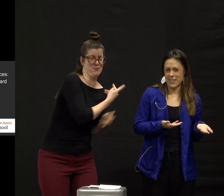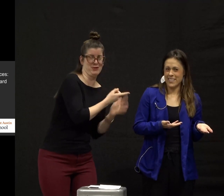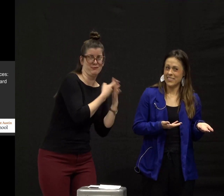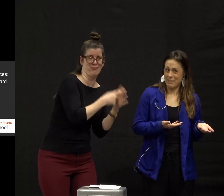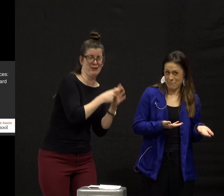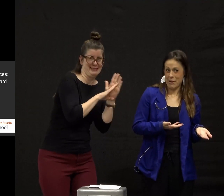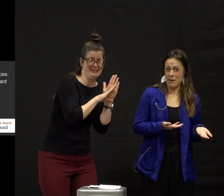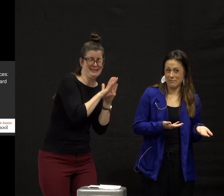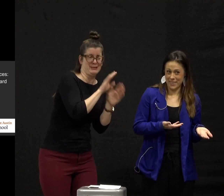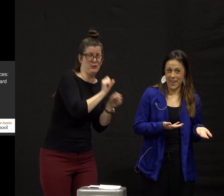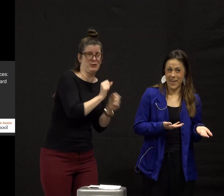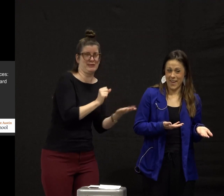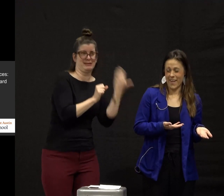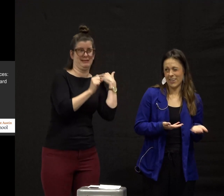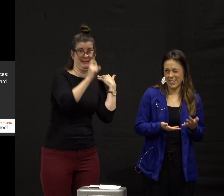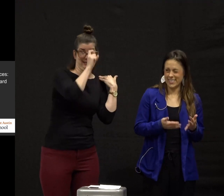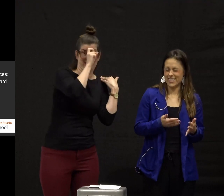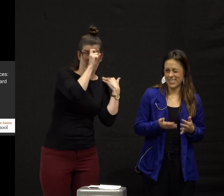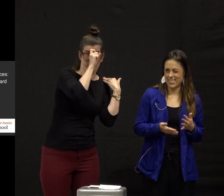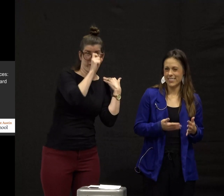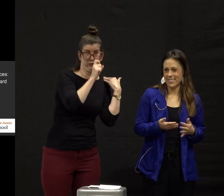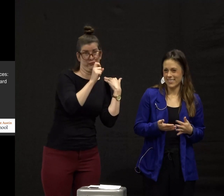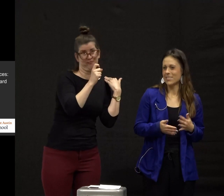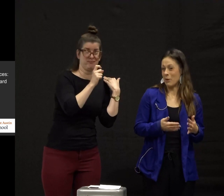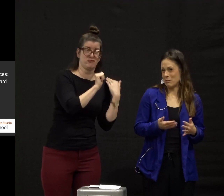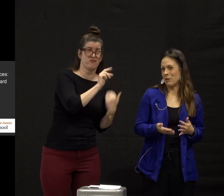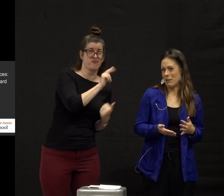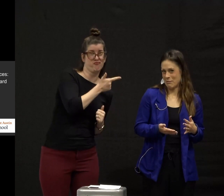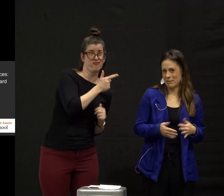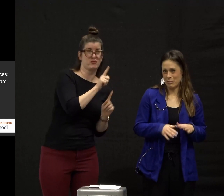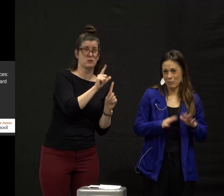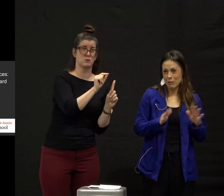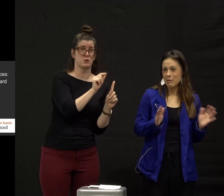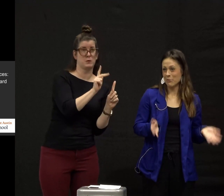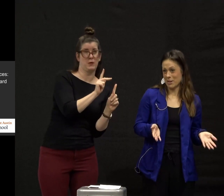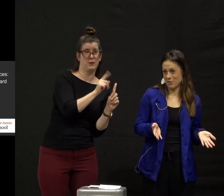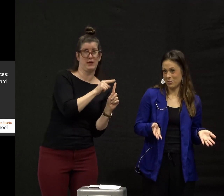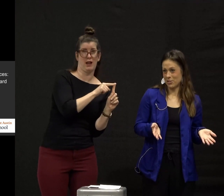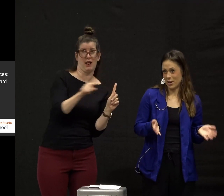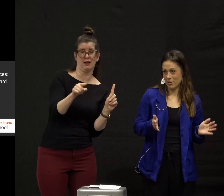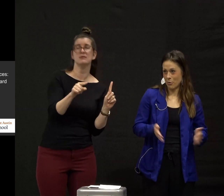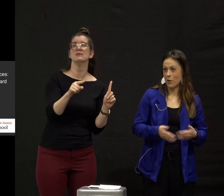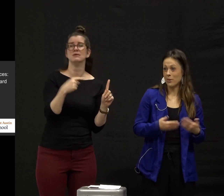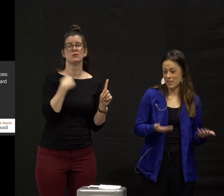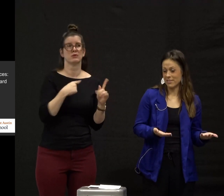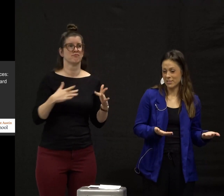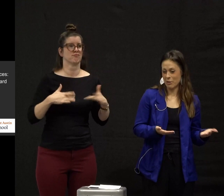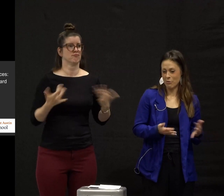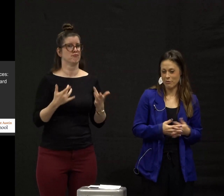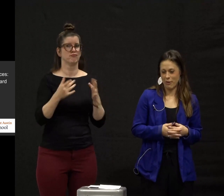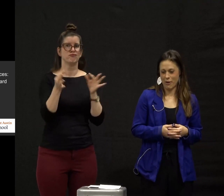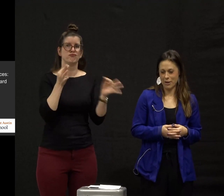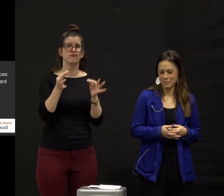in the summer, August, 2023. So we're thrilled to share what we've done so far.